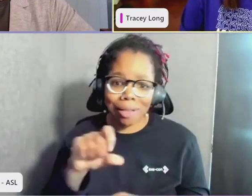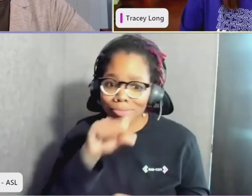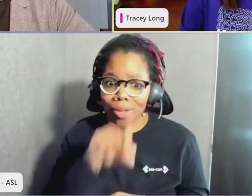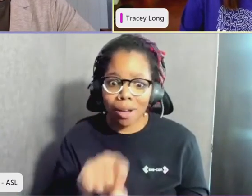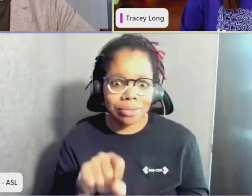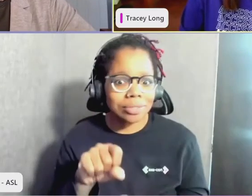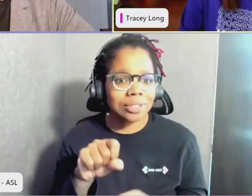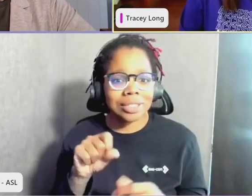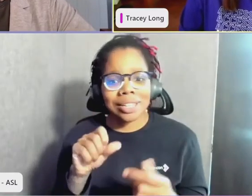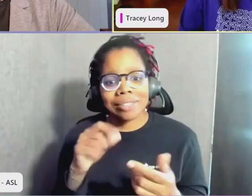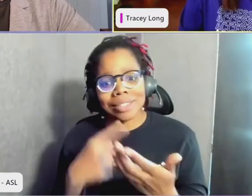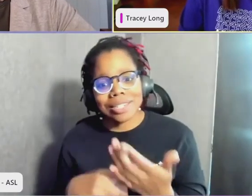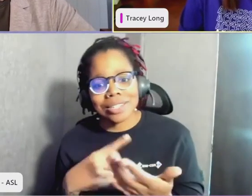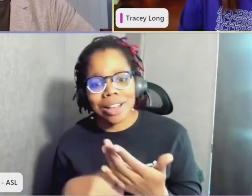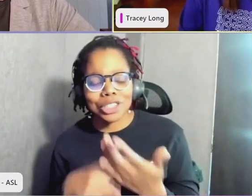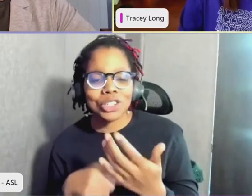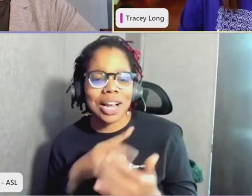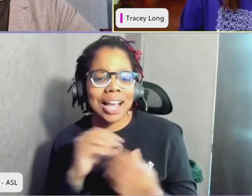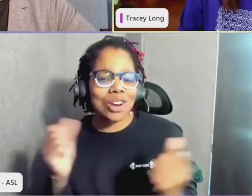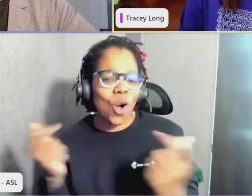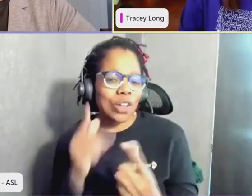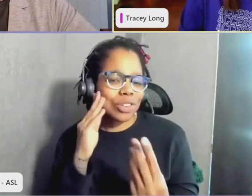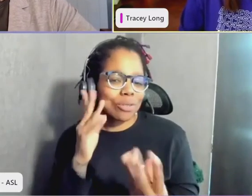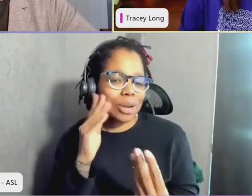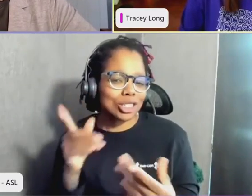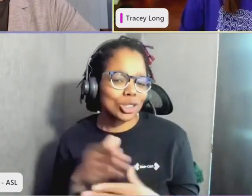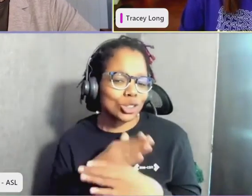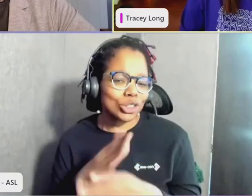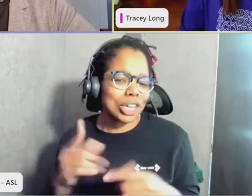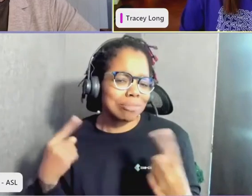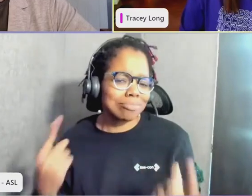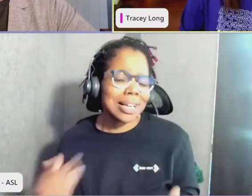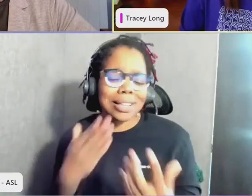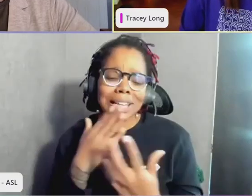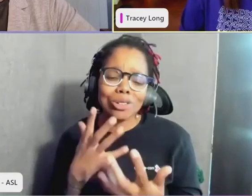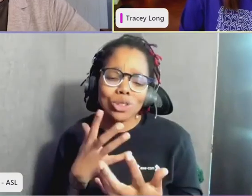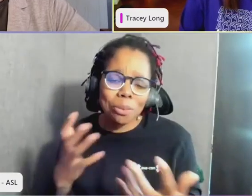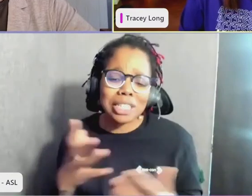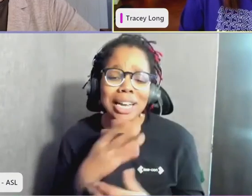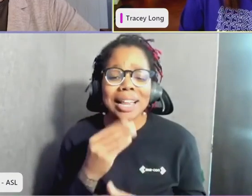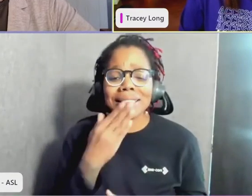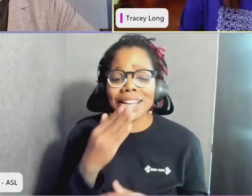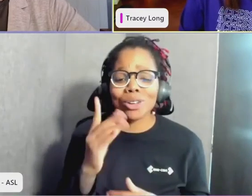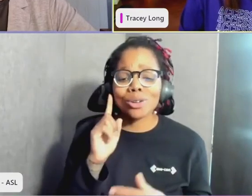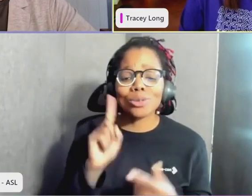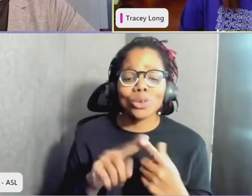wanted to thank you, Whitney, for bringing this to us, and it's a great discussion. Everybody in the chat is just